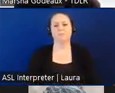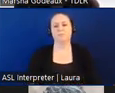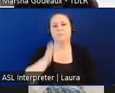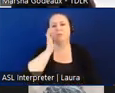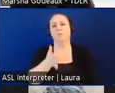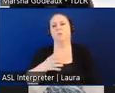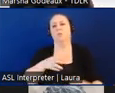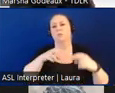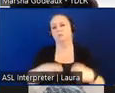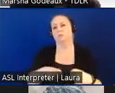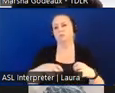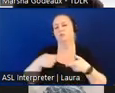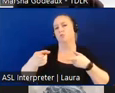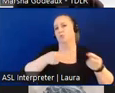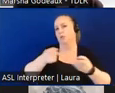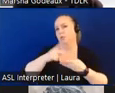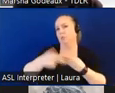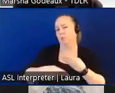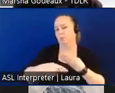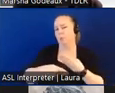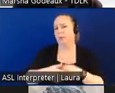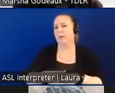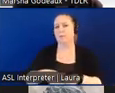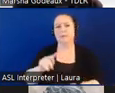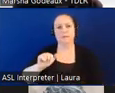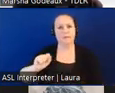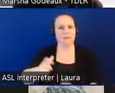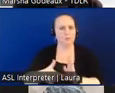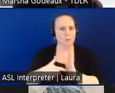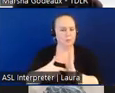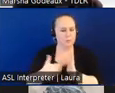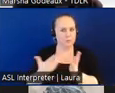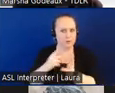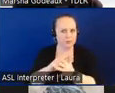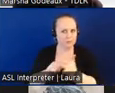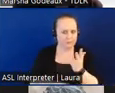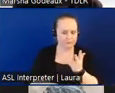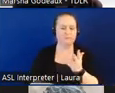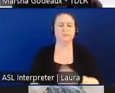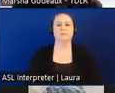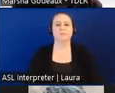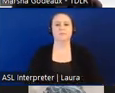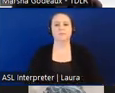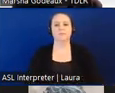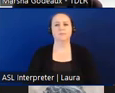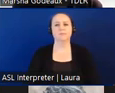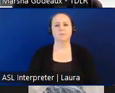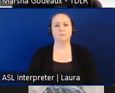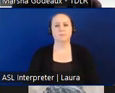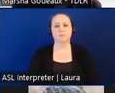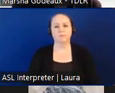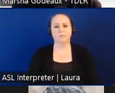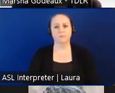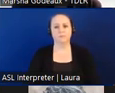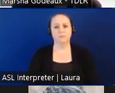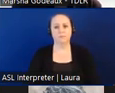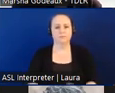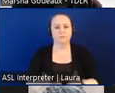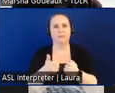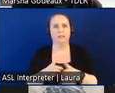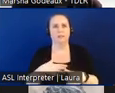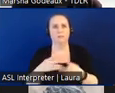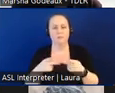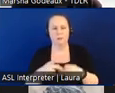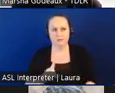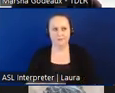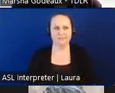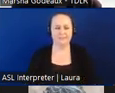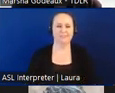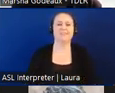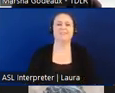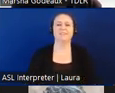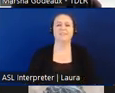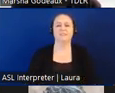program division on task requirements then once all the sorry lost my spot once all the items are